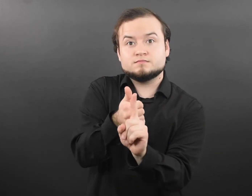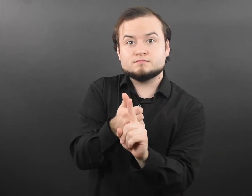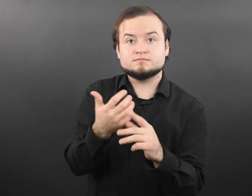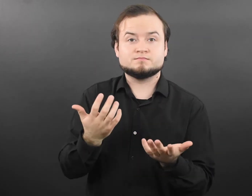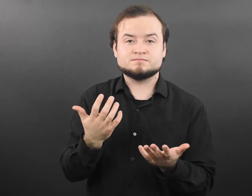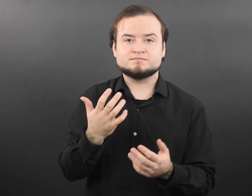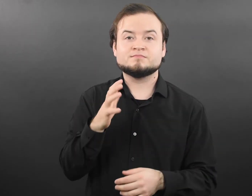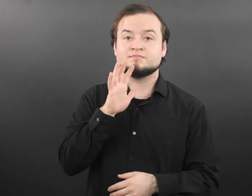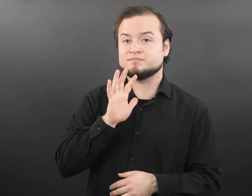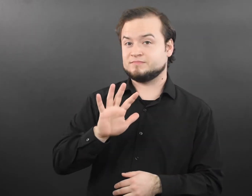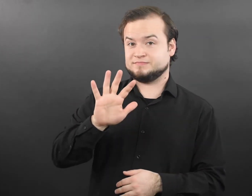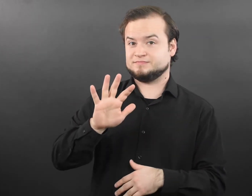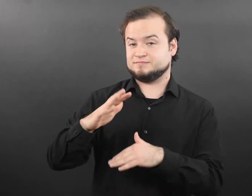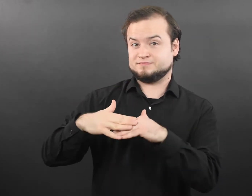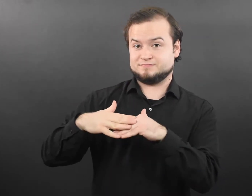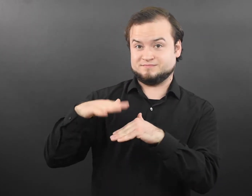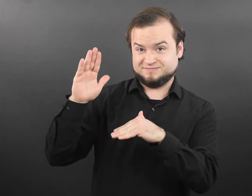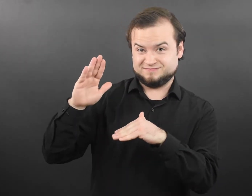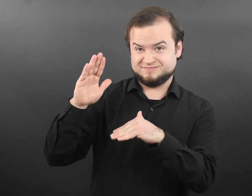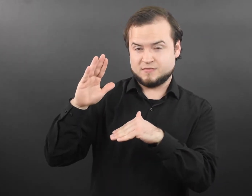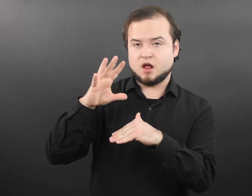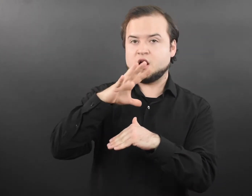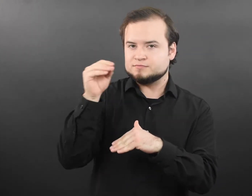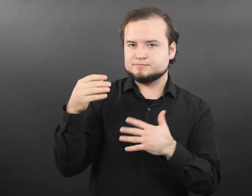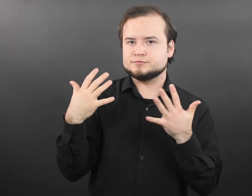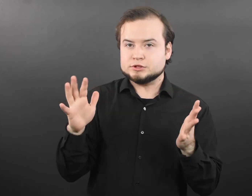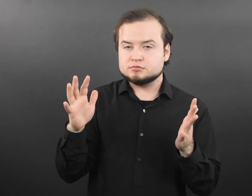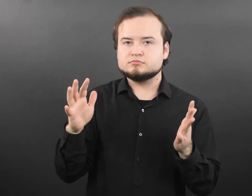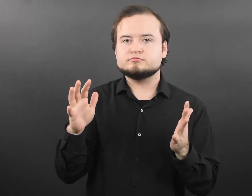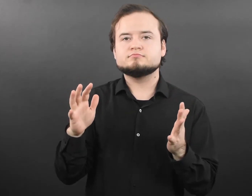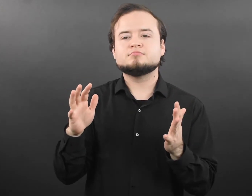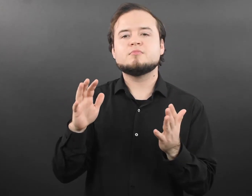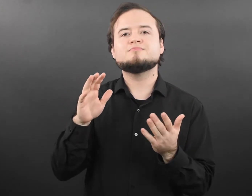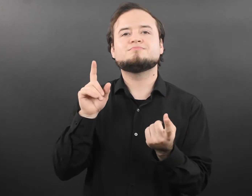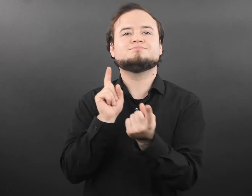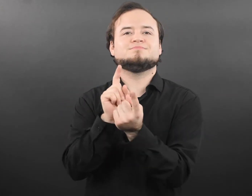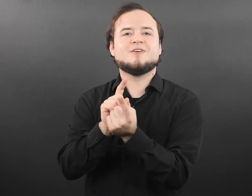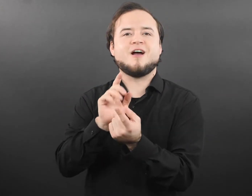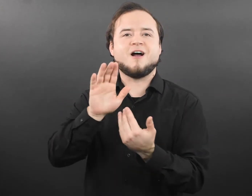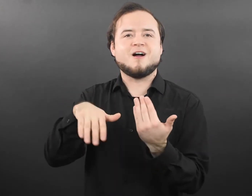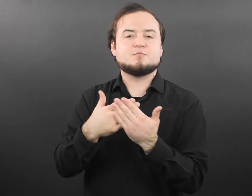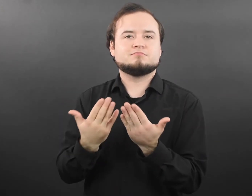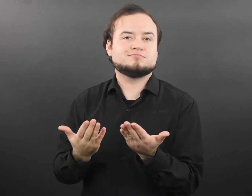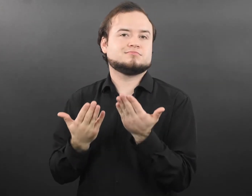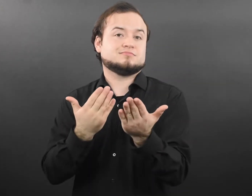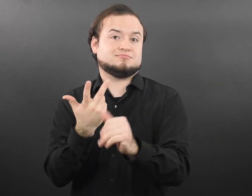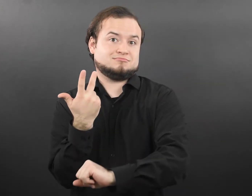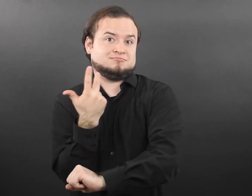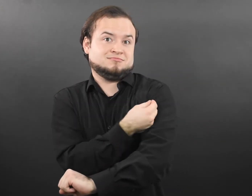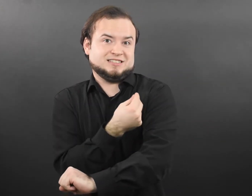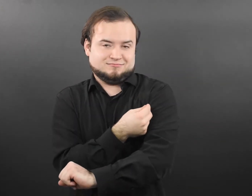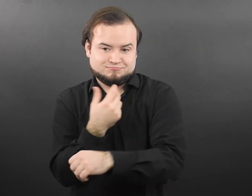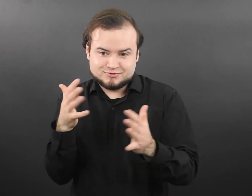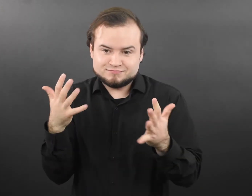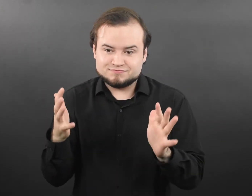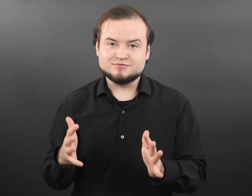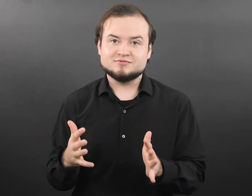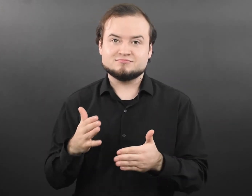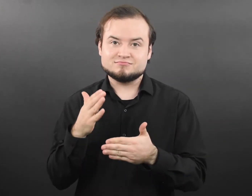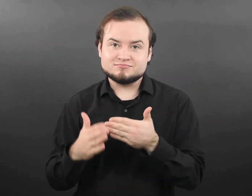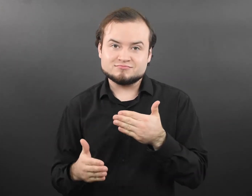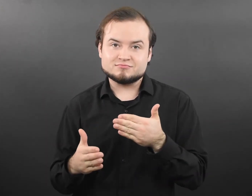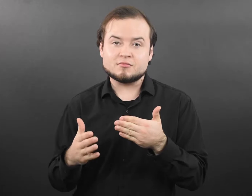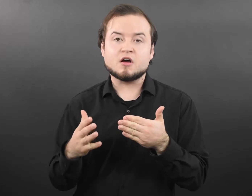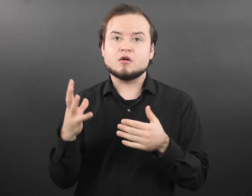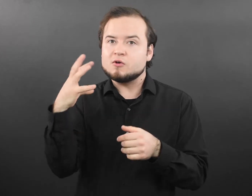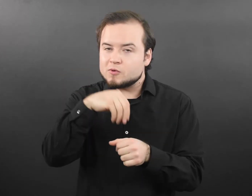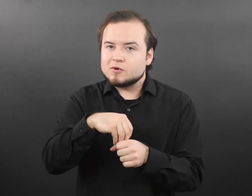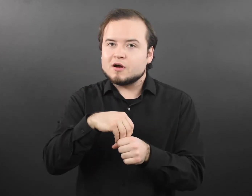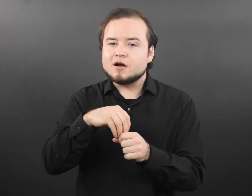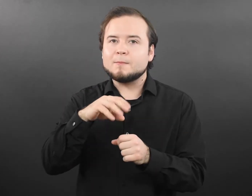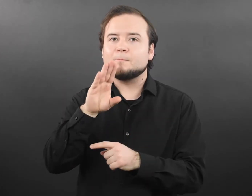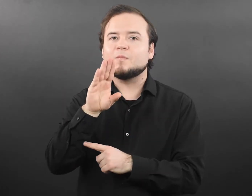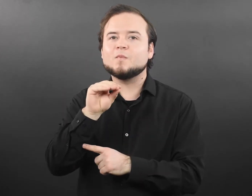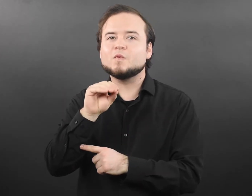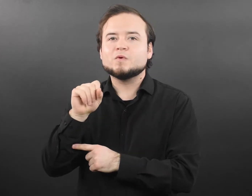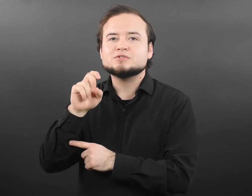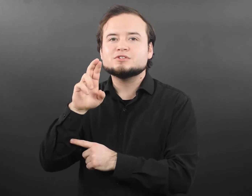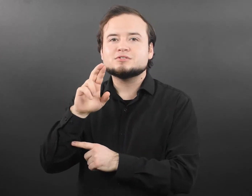You are 5 years old or older and have completed ALL recommended vaccine doses, including a